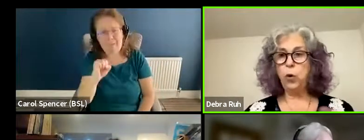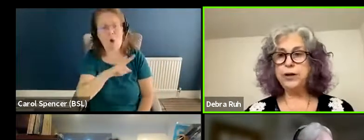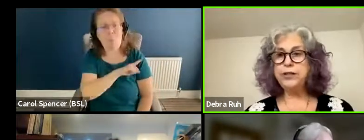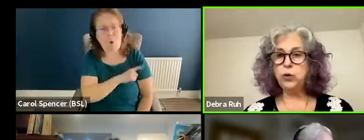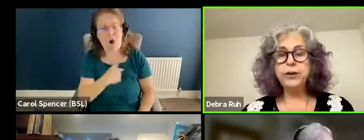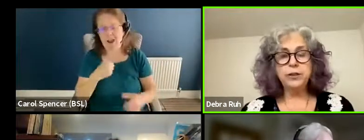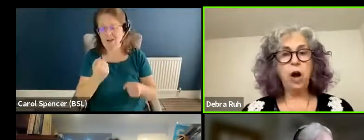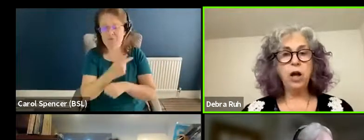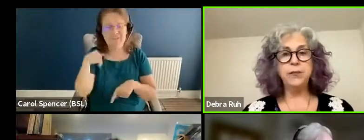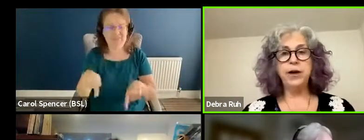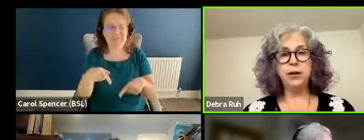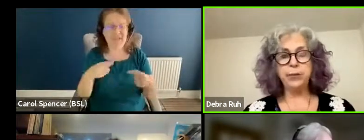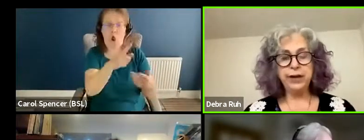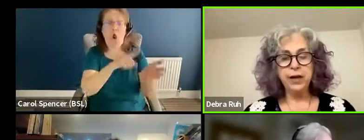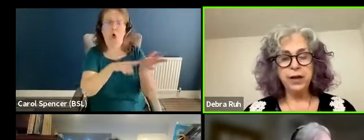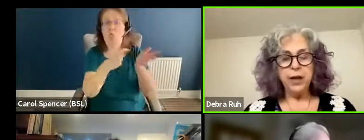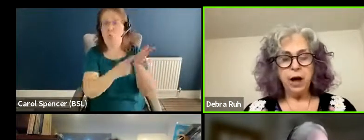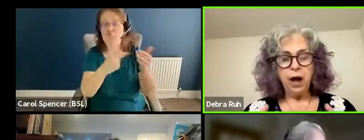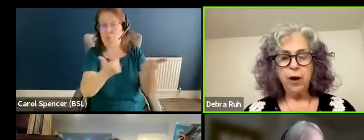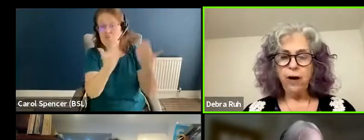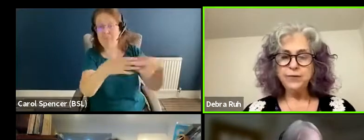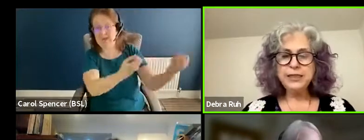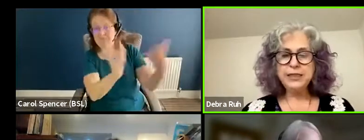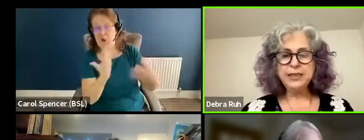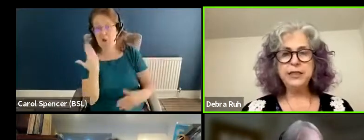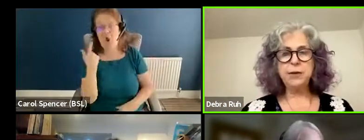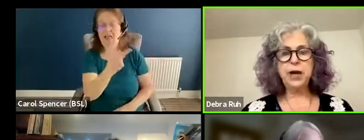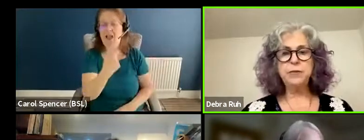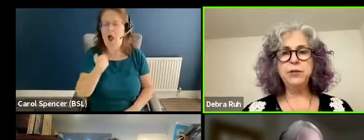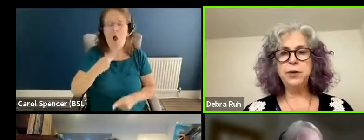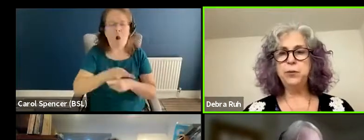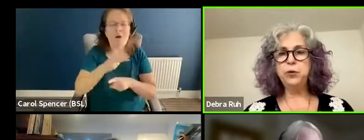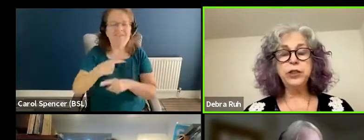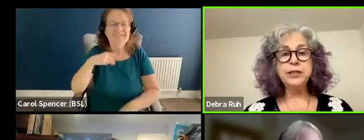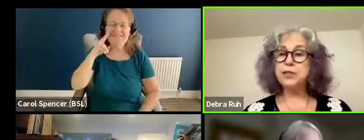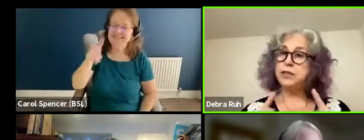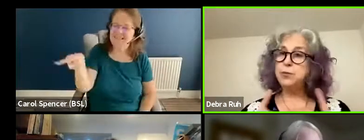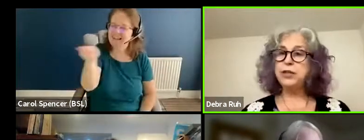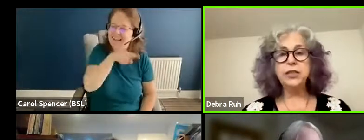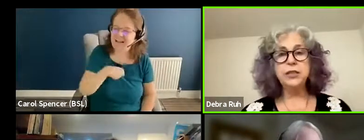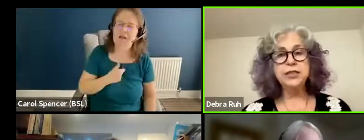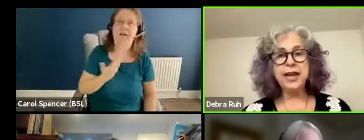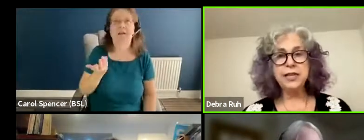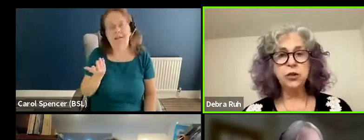Lori sorta talked about it, but I often see sometimes people just, especially in the states,